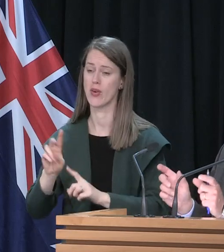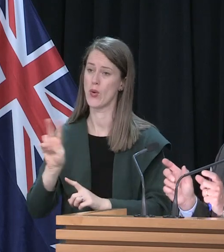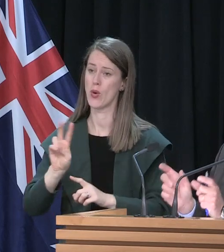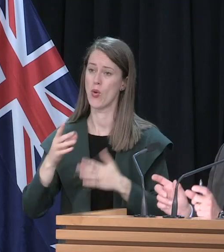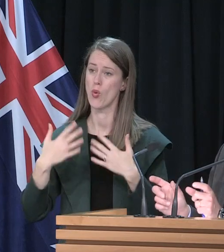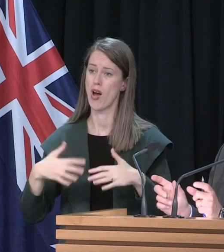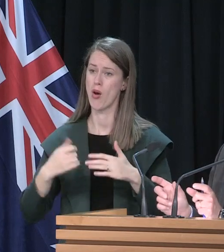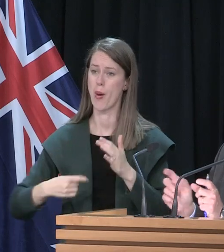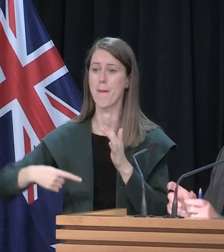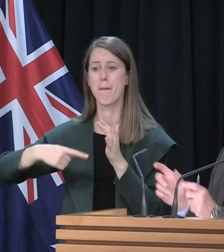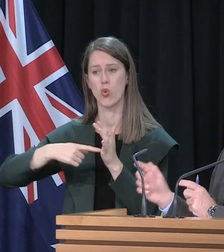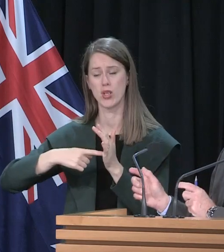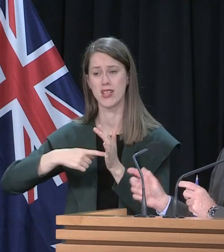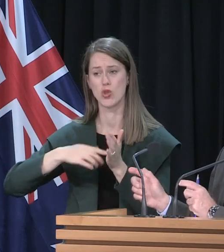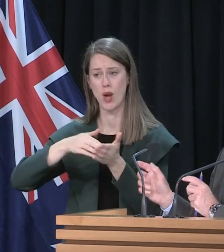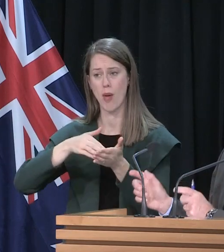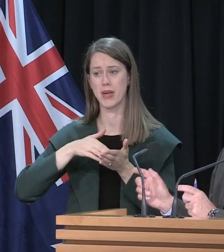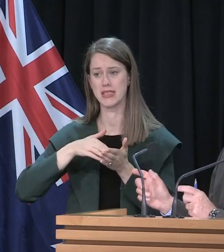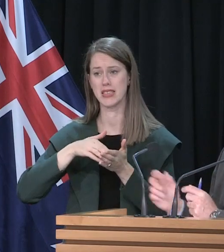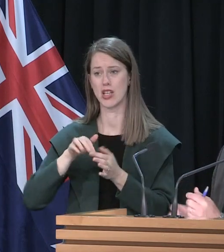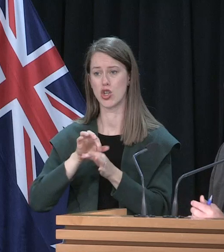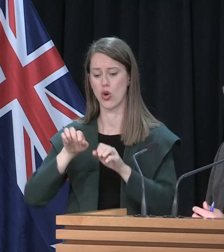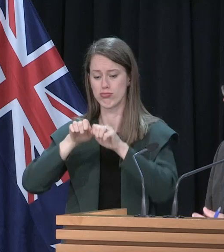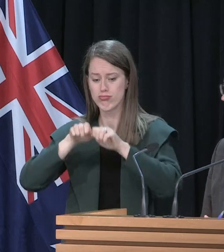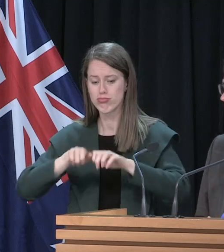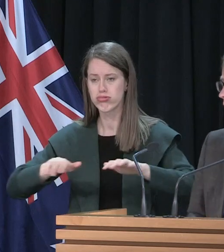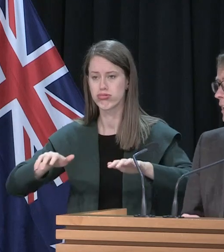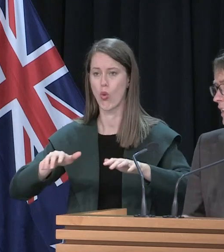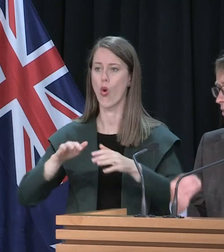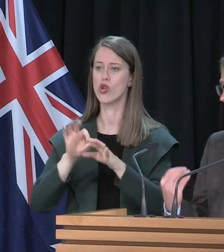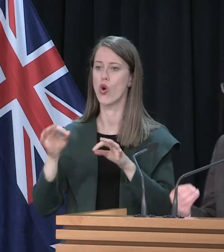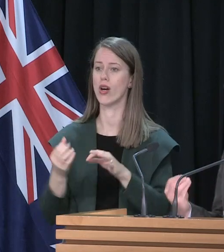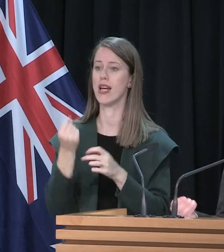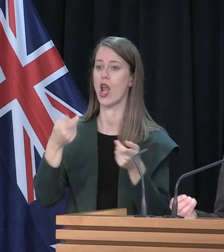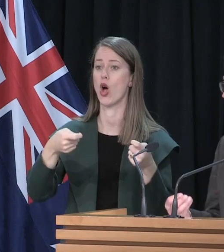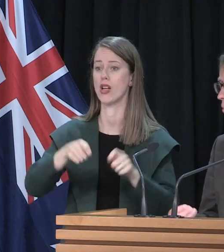again, reiterating the importance of testing and